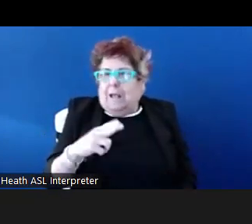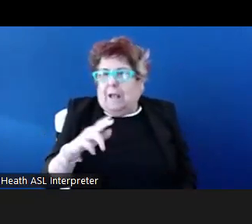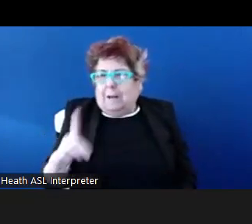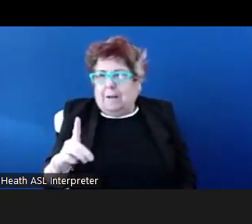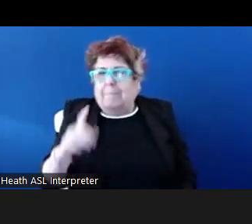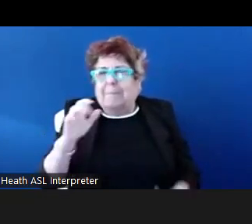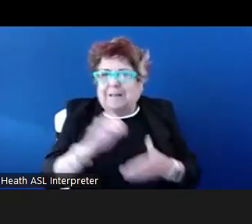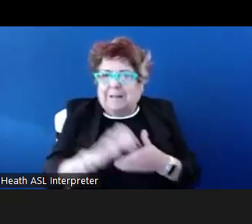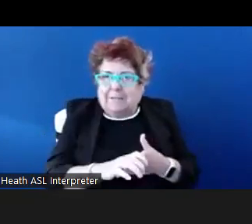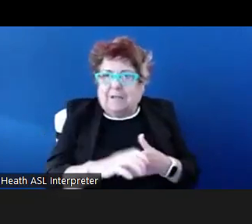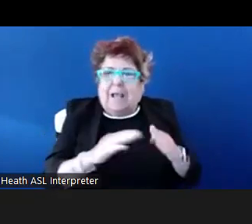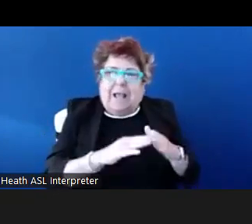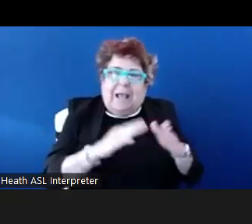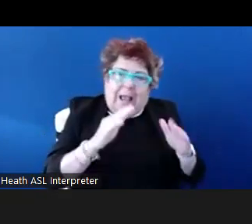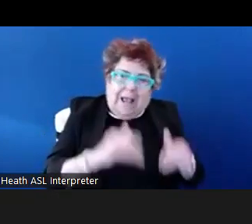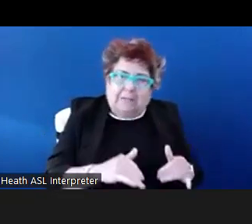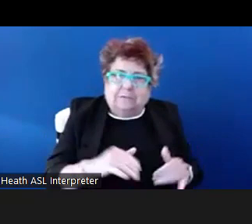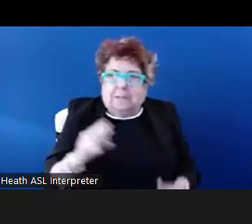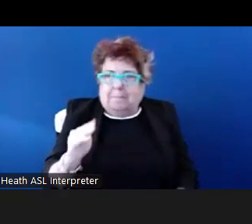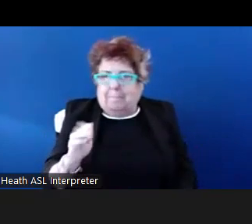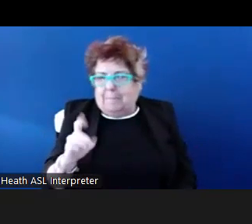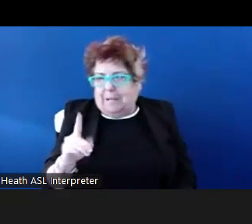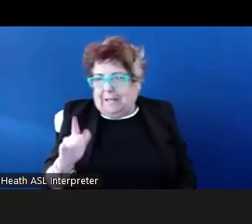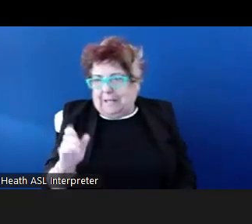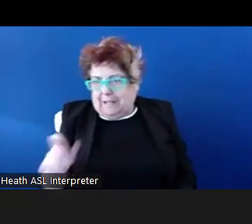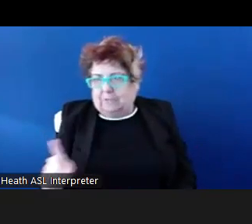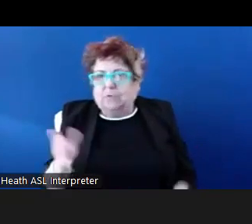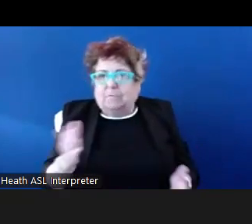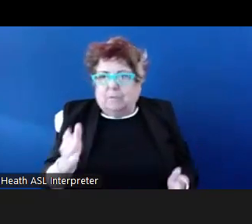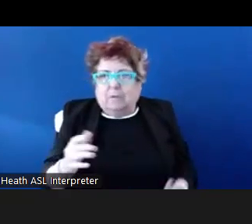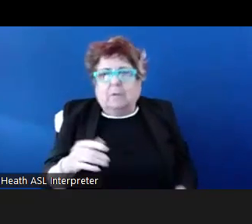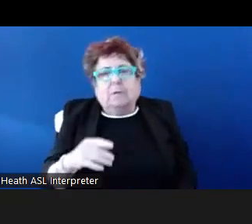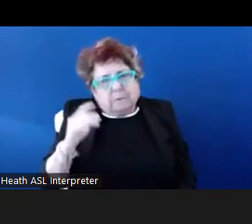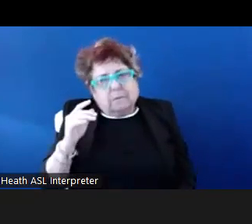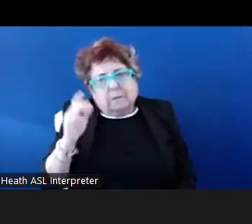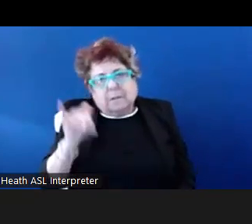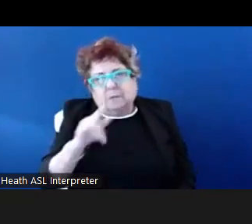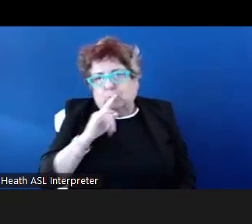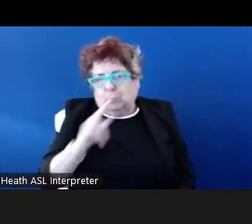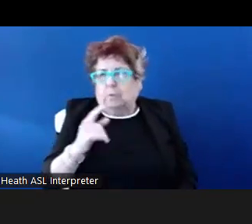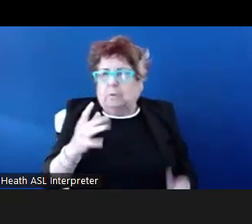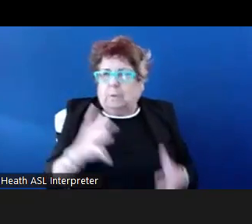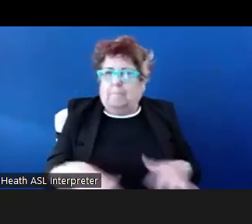powerful tool, both for addressing homelessness but also for helping support community living for people with disabilities